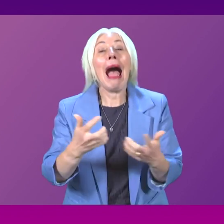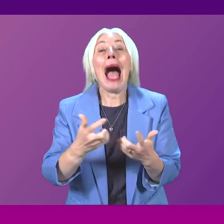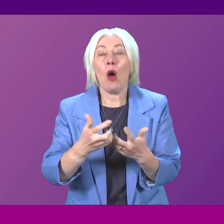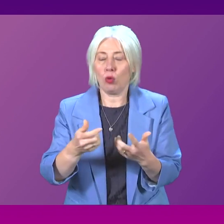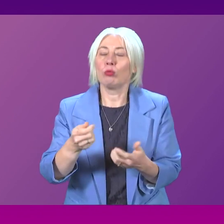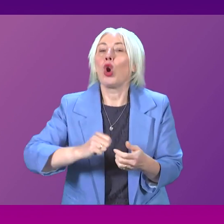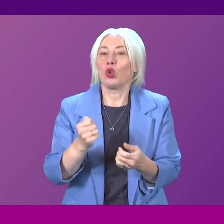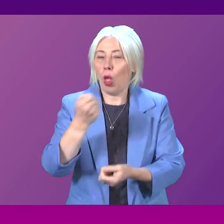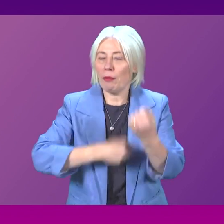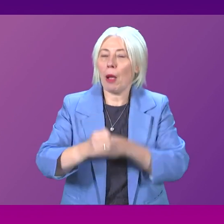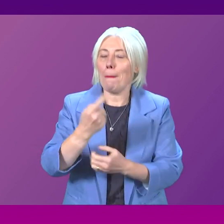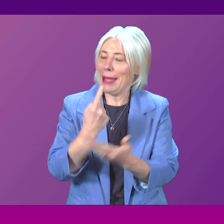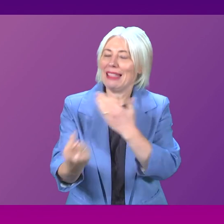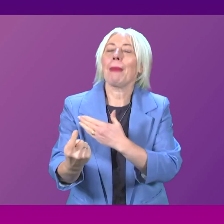becoming an independent country.